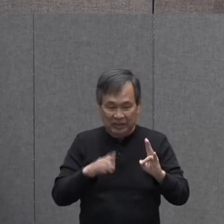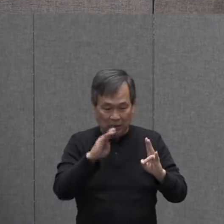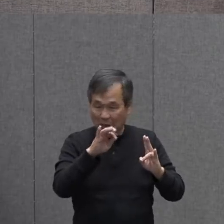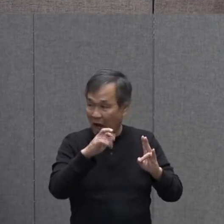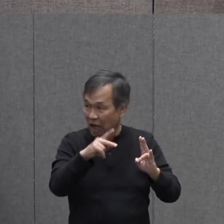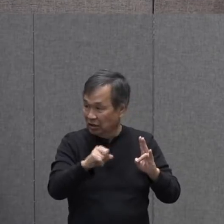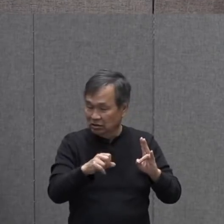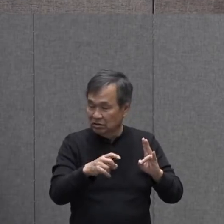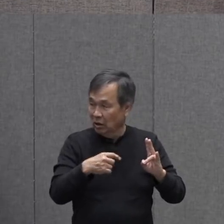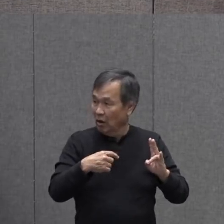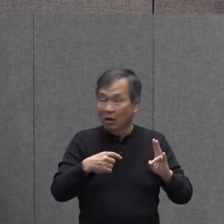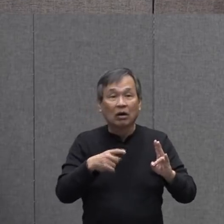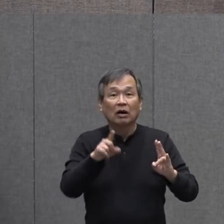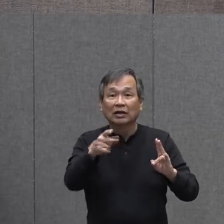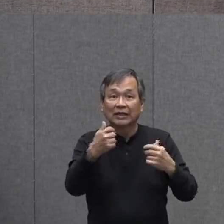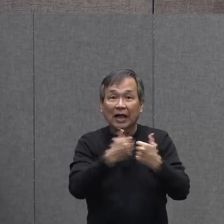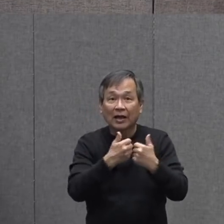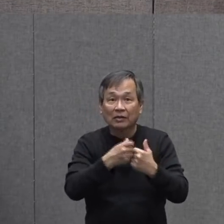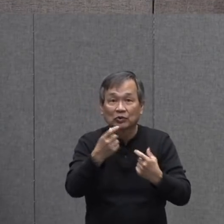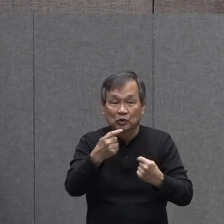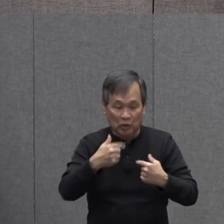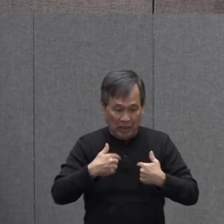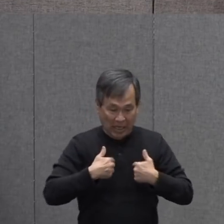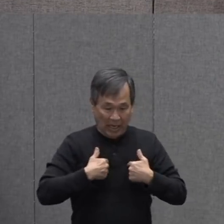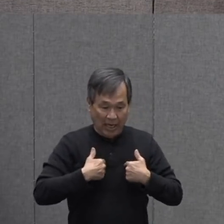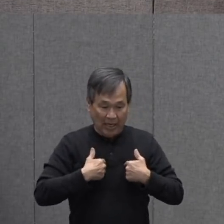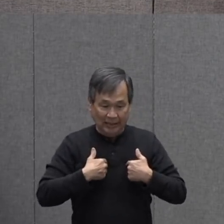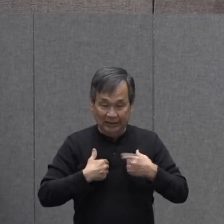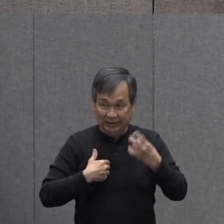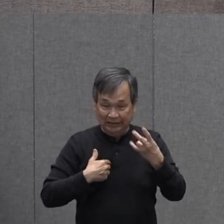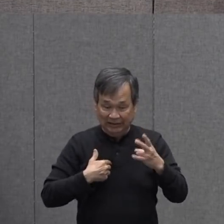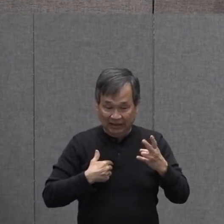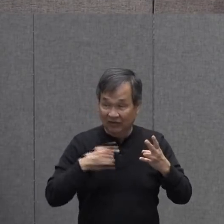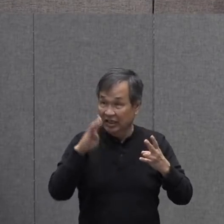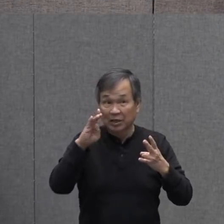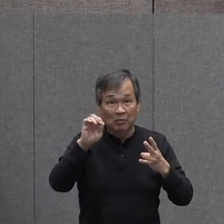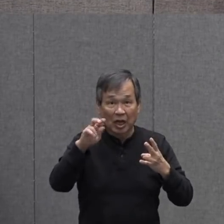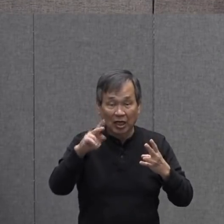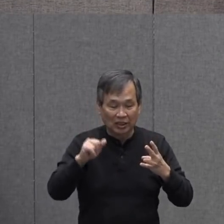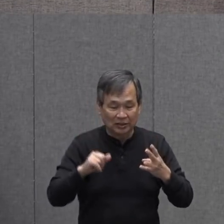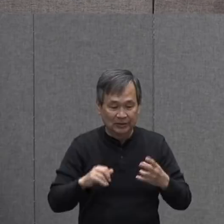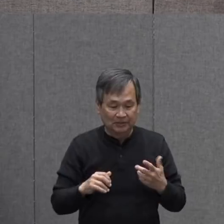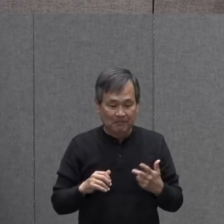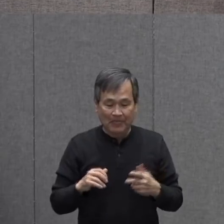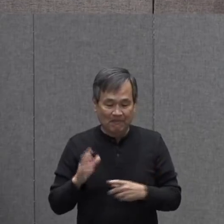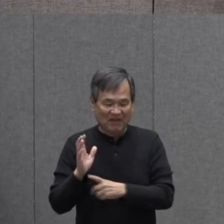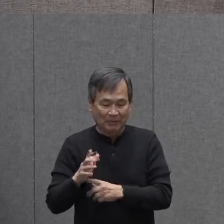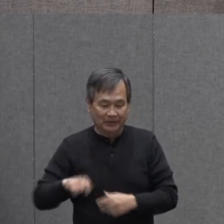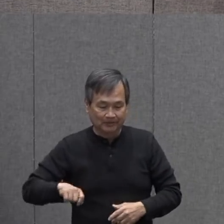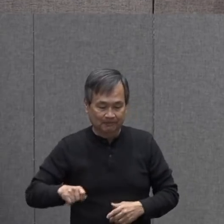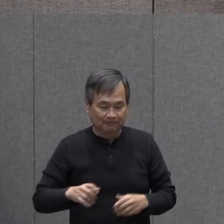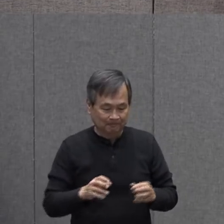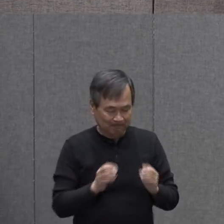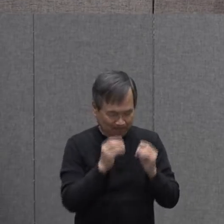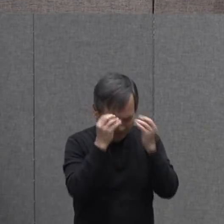So I would only be able to use my 17 blocks, and I would give myself five minutes, or I would give somebody else five minutes.